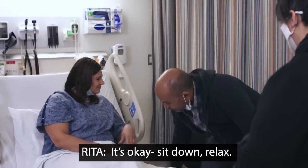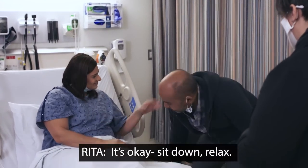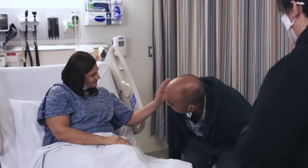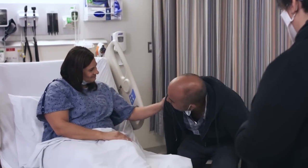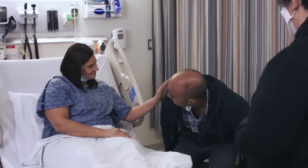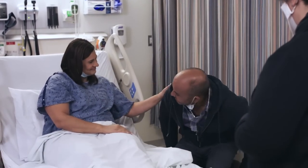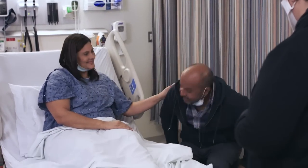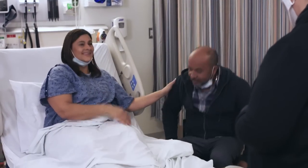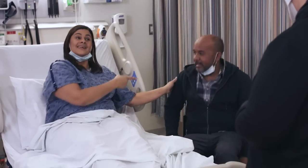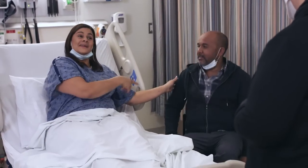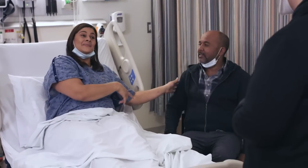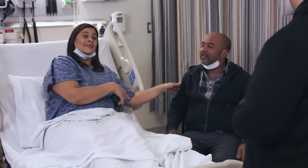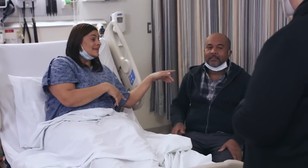Obrigado, Rita.